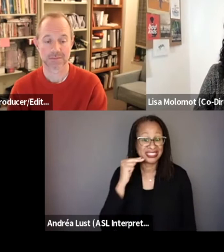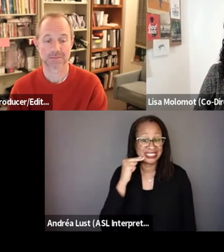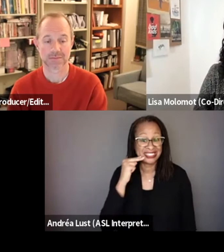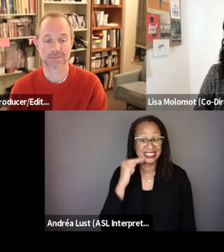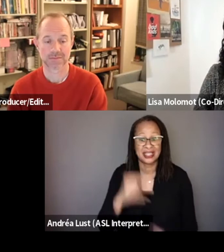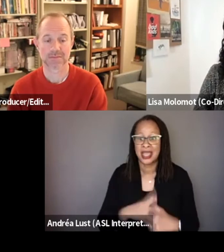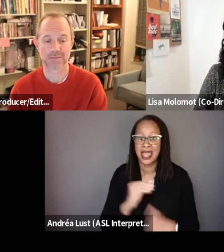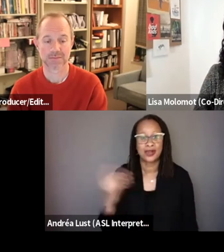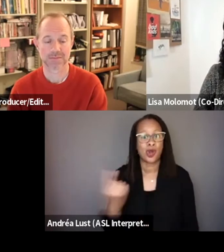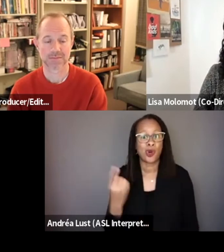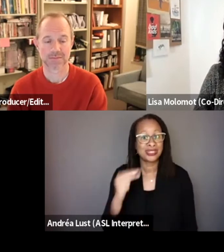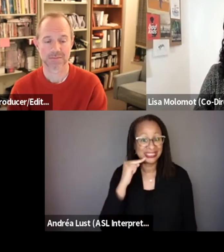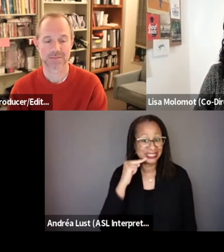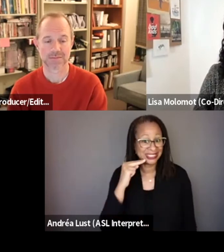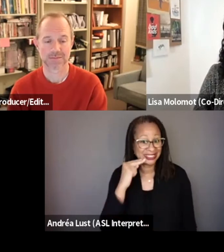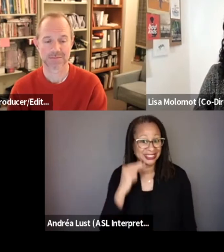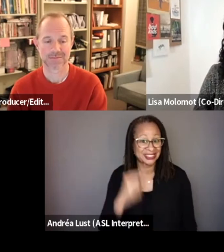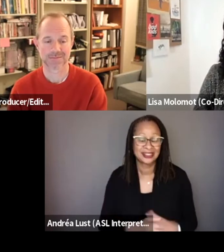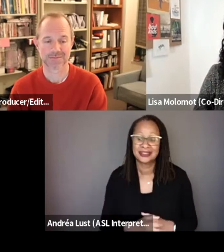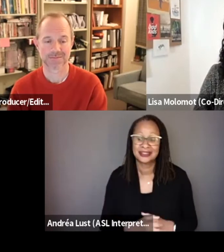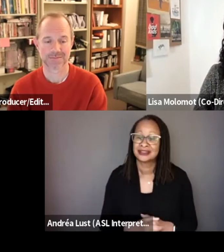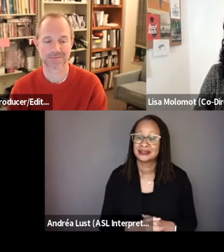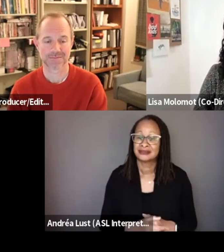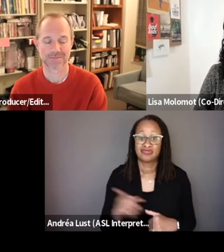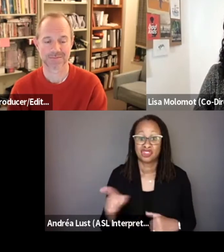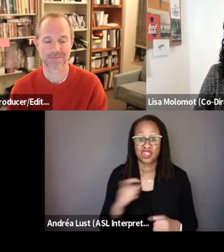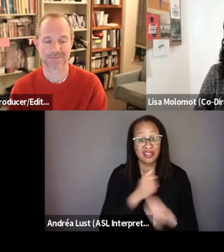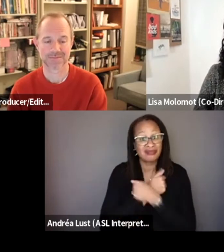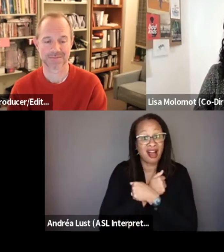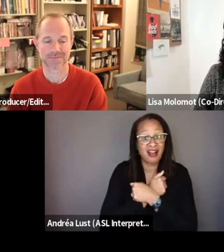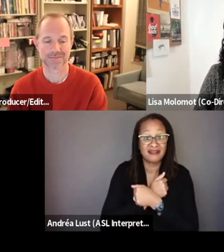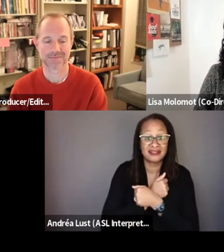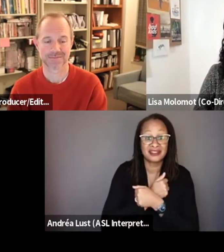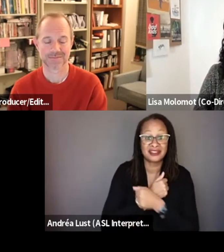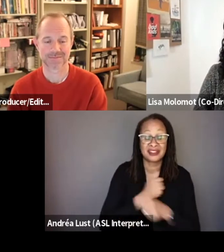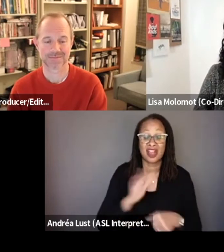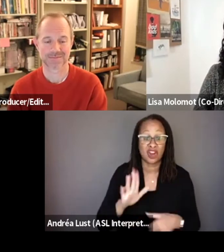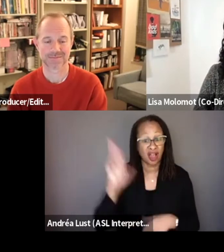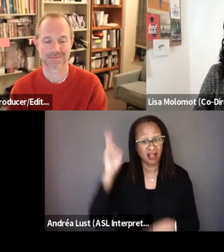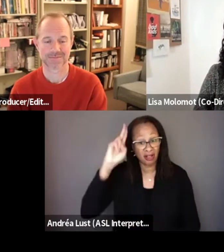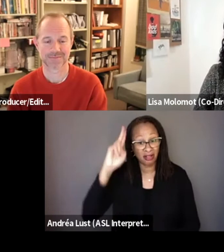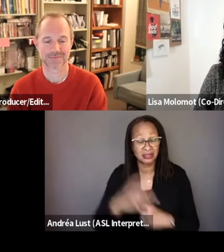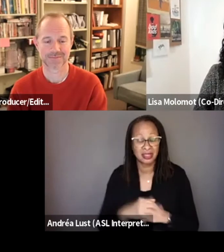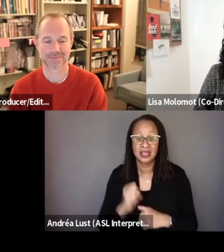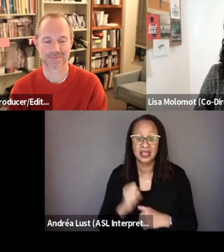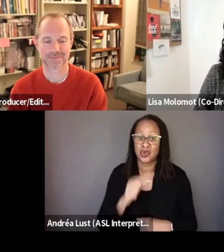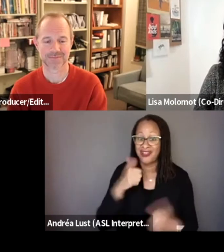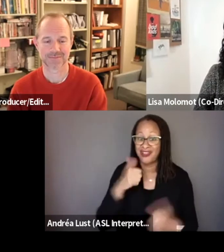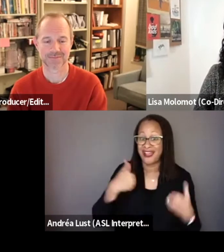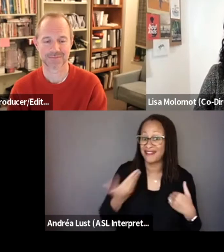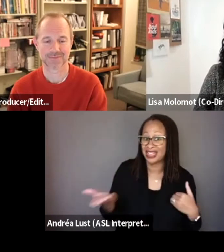So, you know, she loves her and so not having him on her birthday